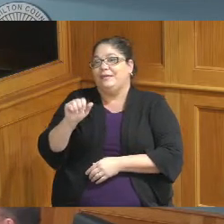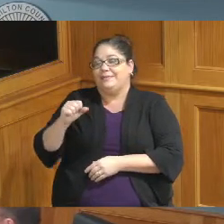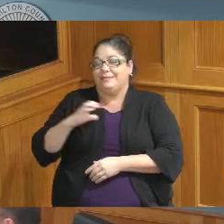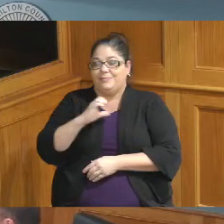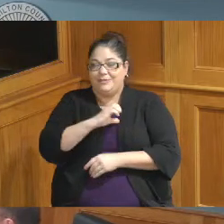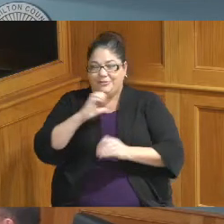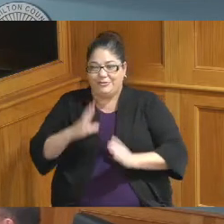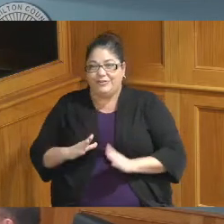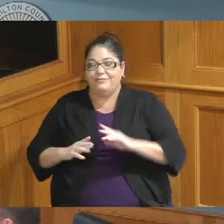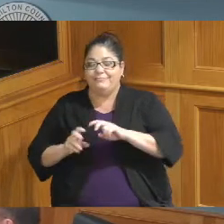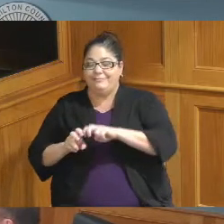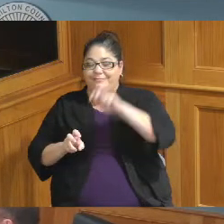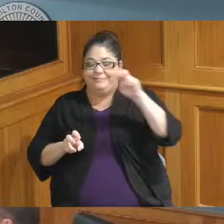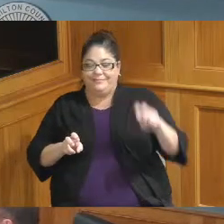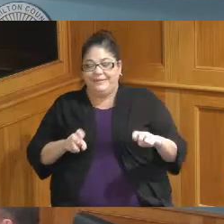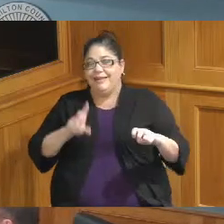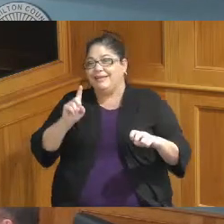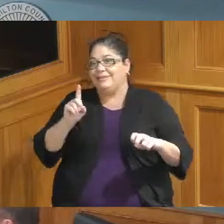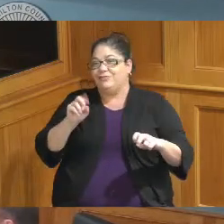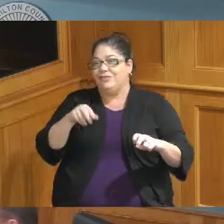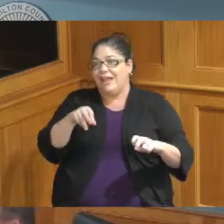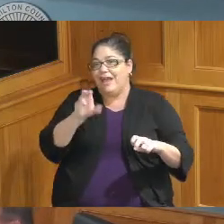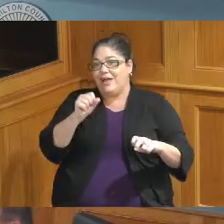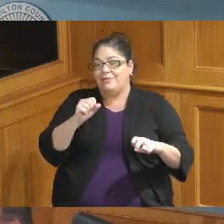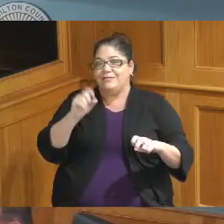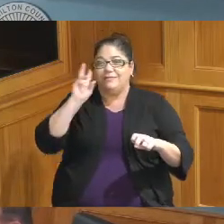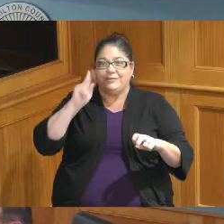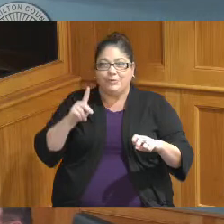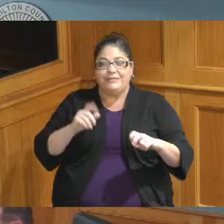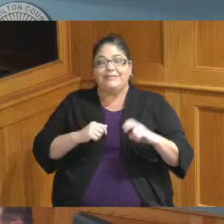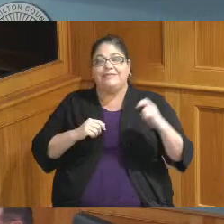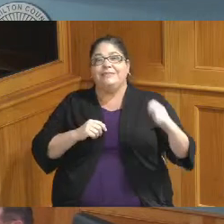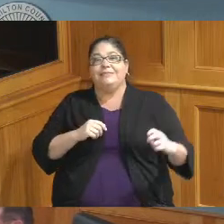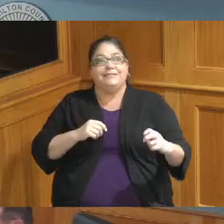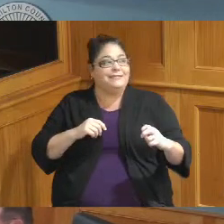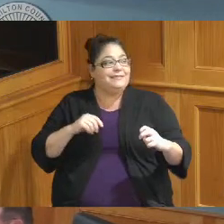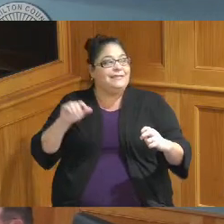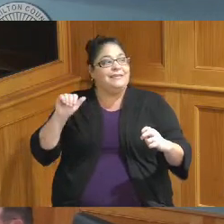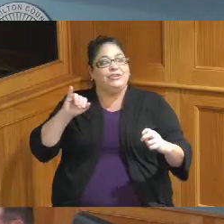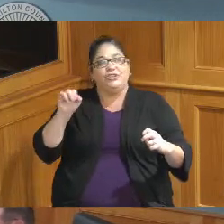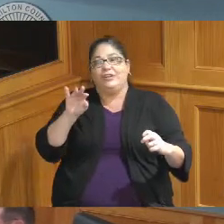Denise Driehaus Jeff Aluotto County Administrator Charlie Annis Prosecutor's office and I'm Hamilton